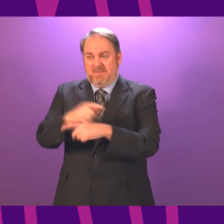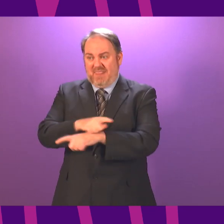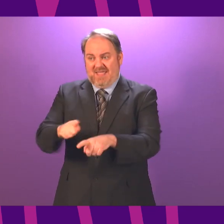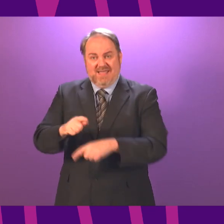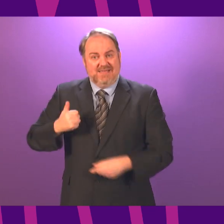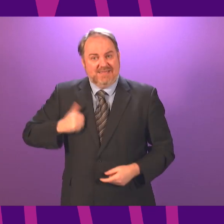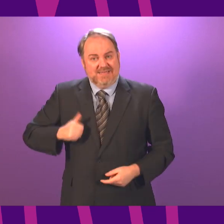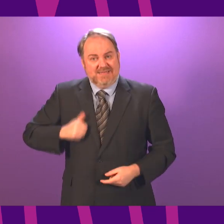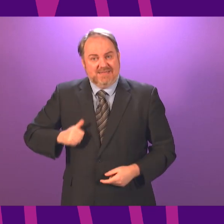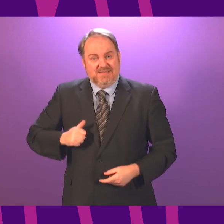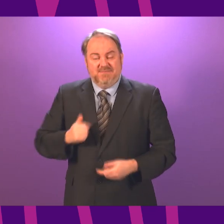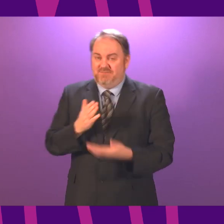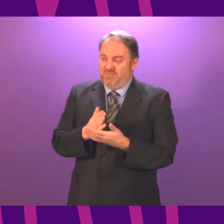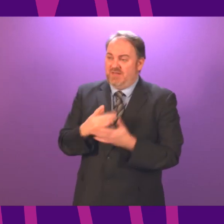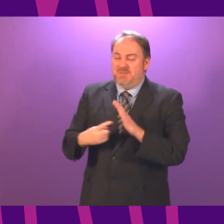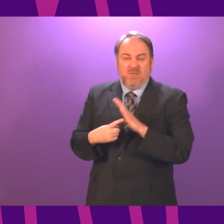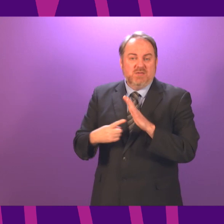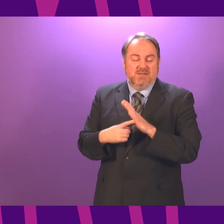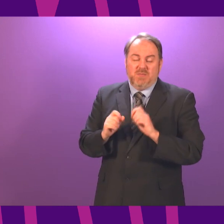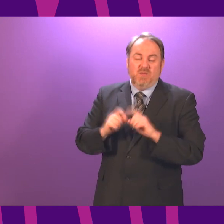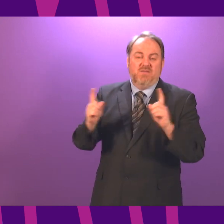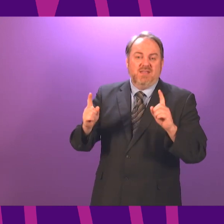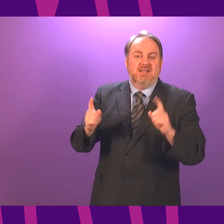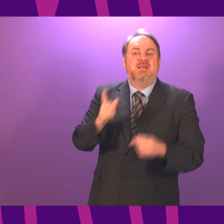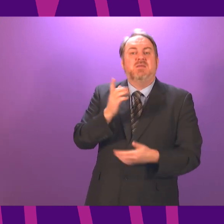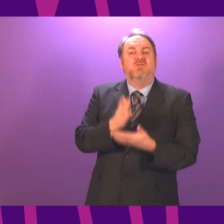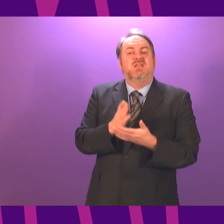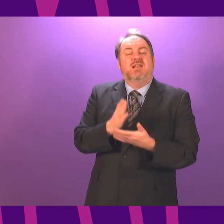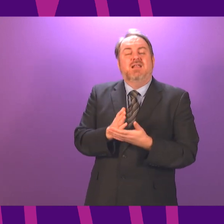that help. That is why some of the actions that I have spoken about already today are so important.